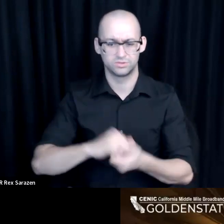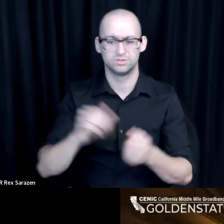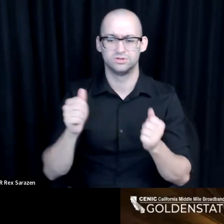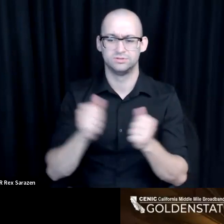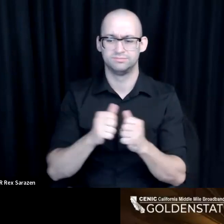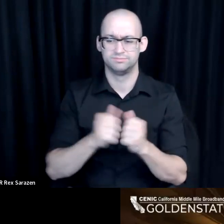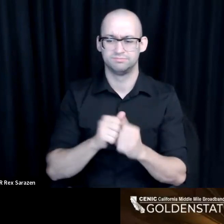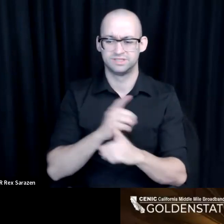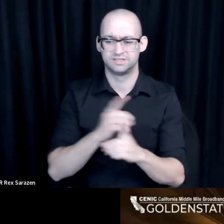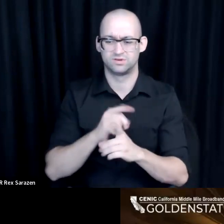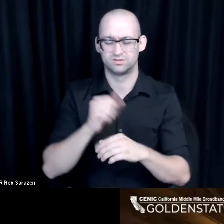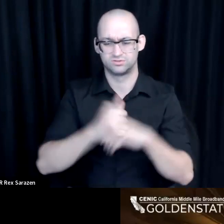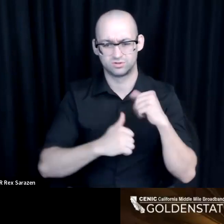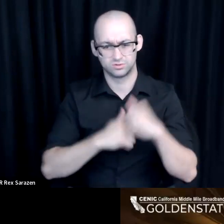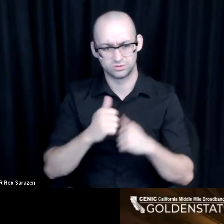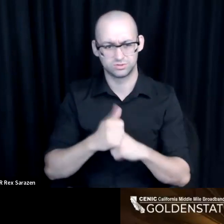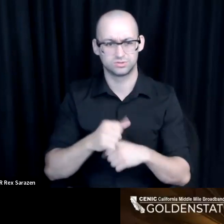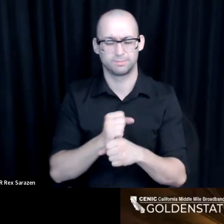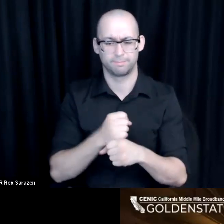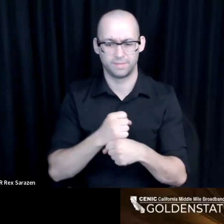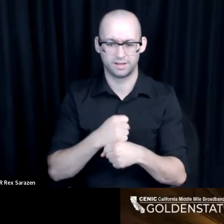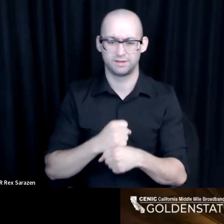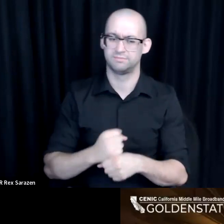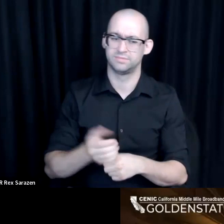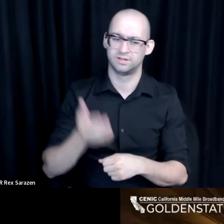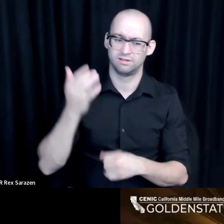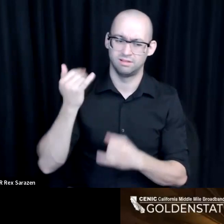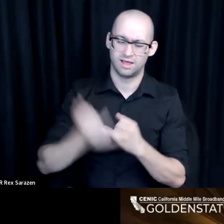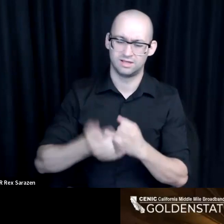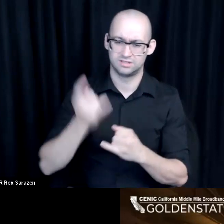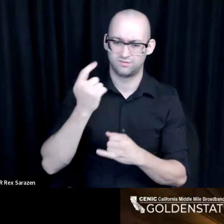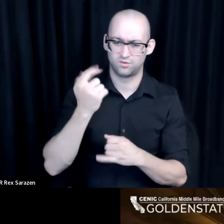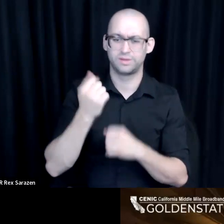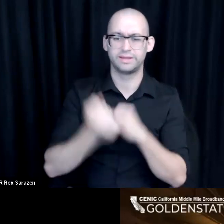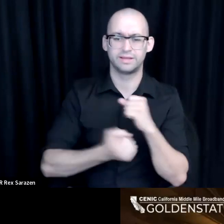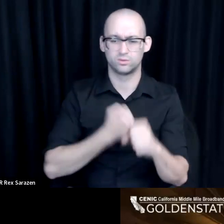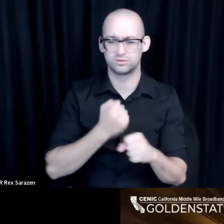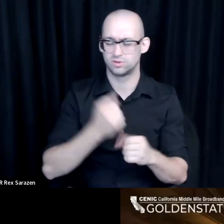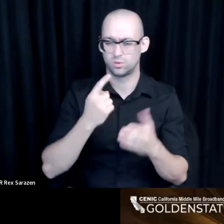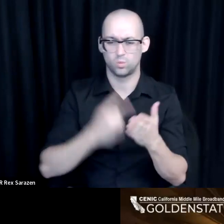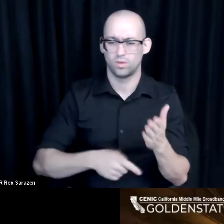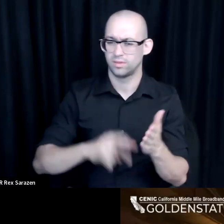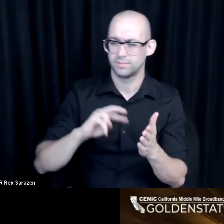the last couple of years. And what that means, because I think you've always have like a really